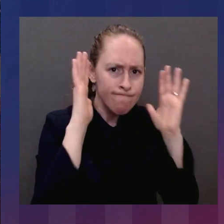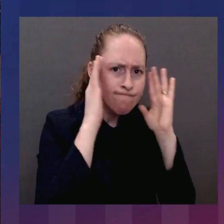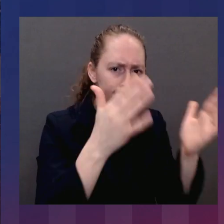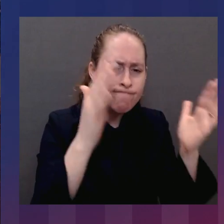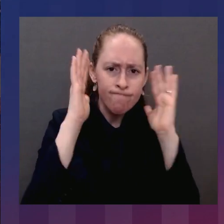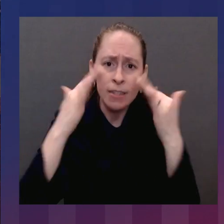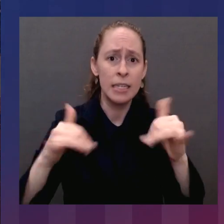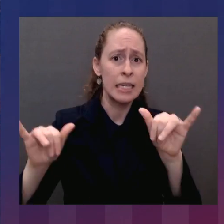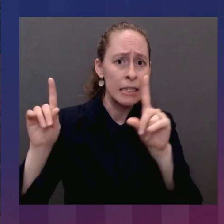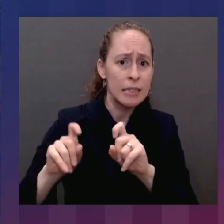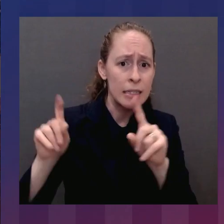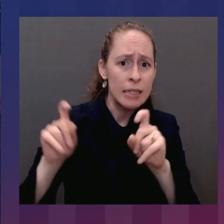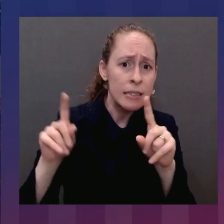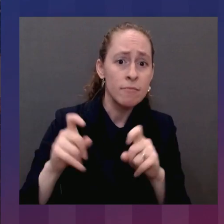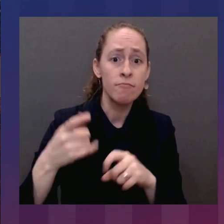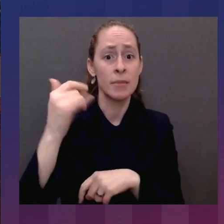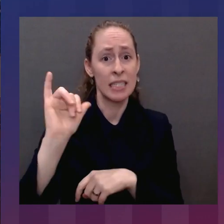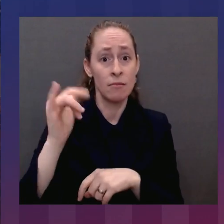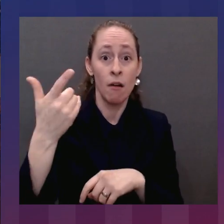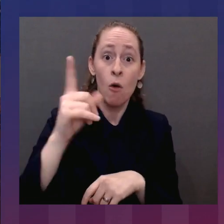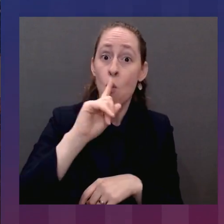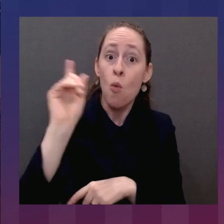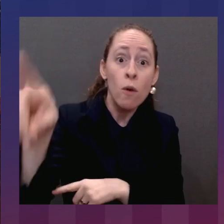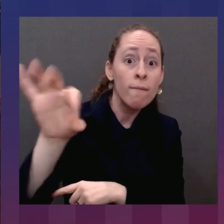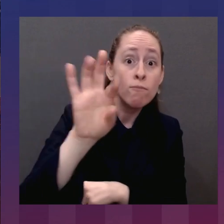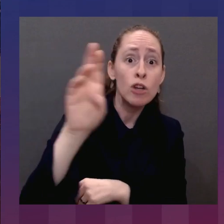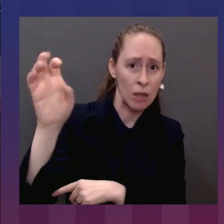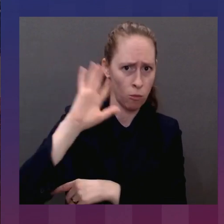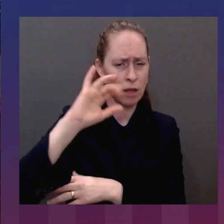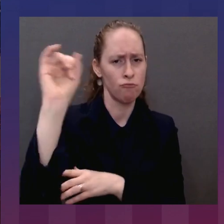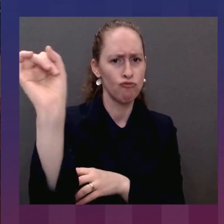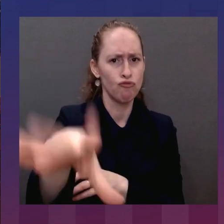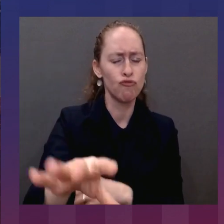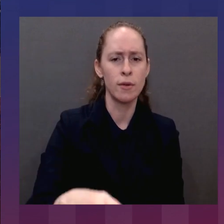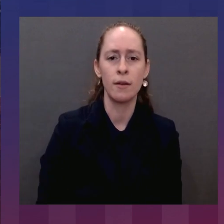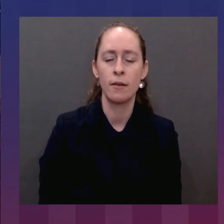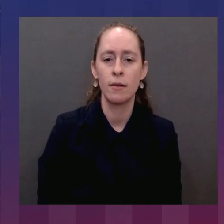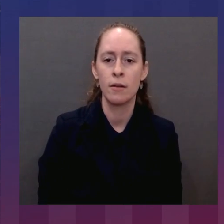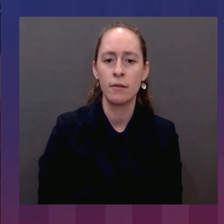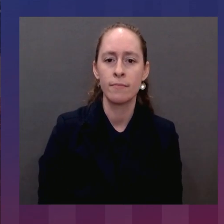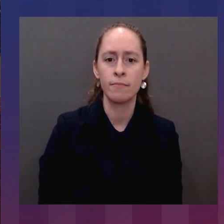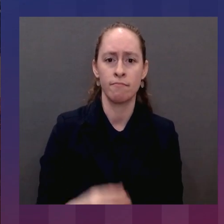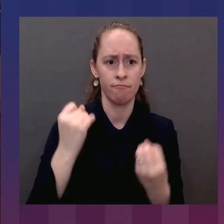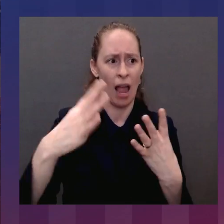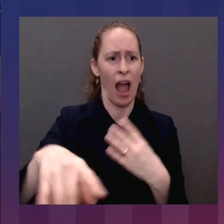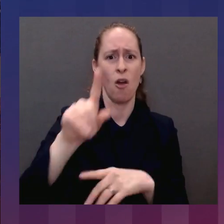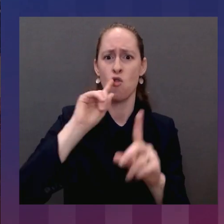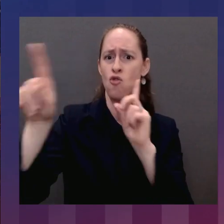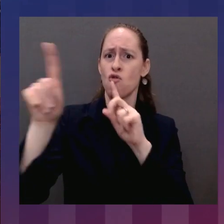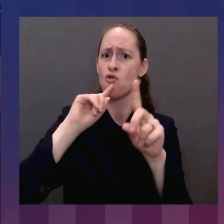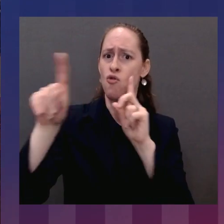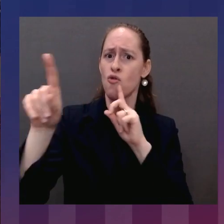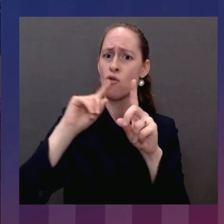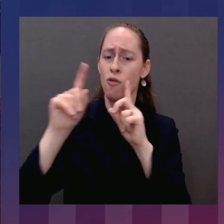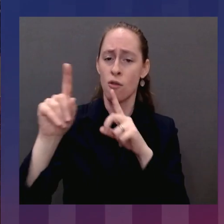Even if you already ordered free tests tonight, I am announcing that you can order another group of tests.